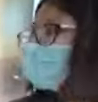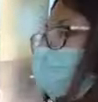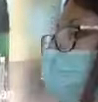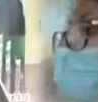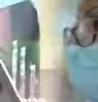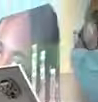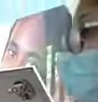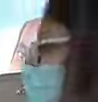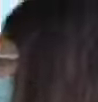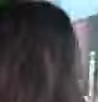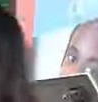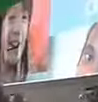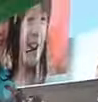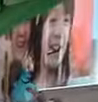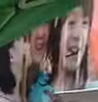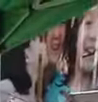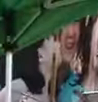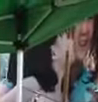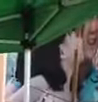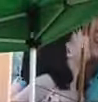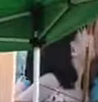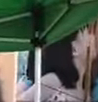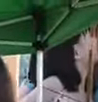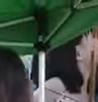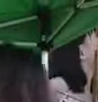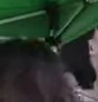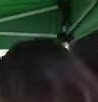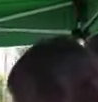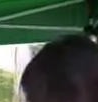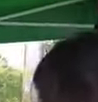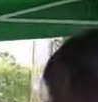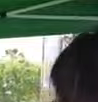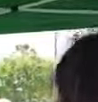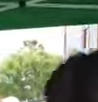The forms are available in English, Spanish, Vietnamese, and Chinese.